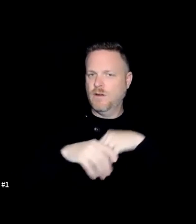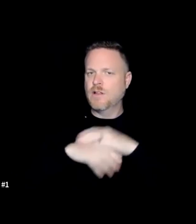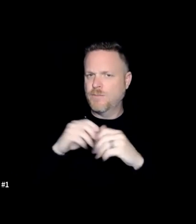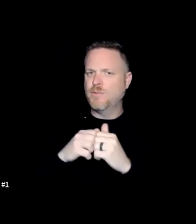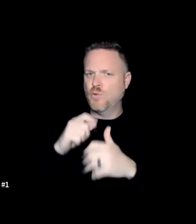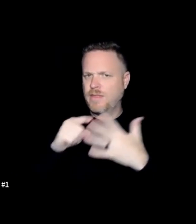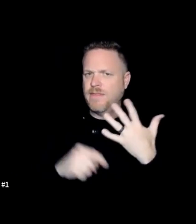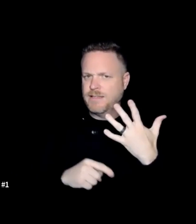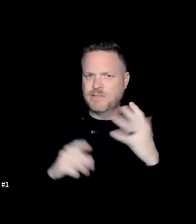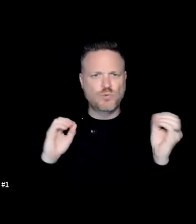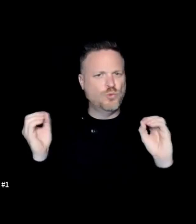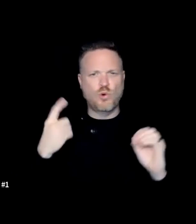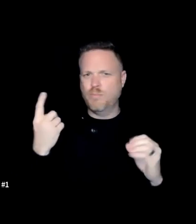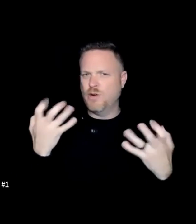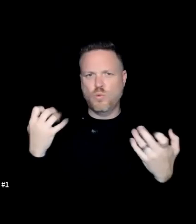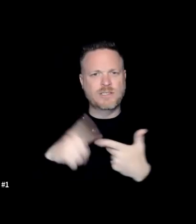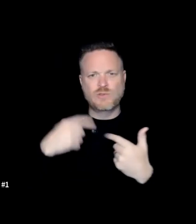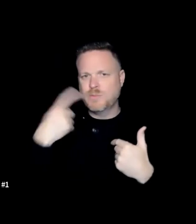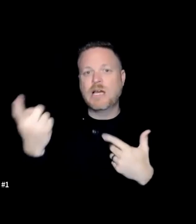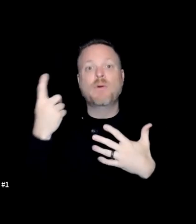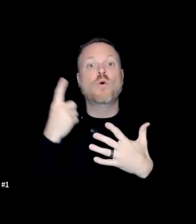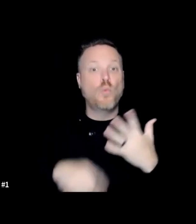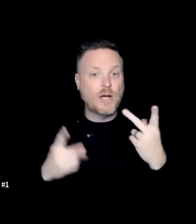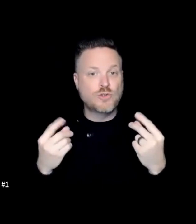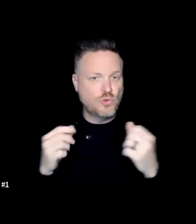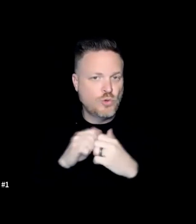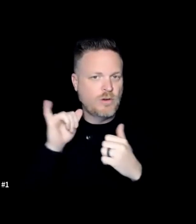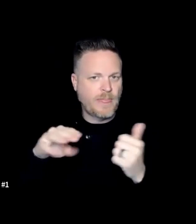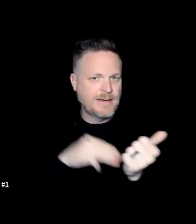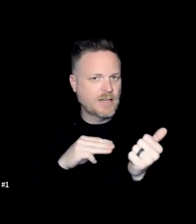Nobody wants to be told what to do by a doctor. Nobody wants to be told